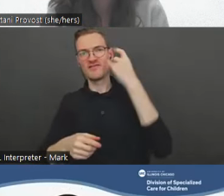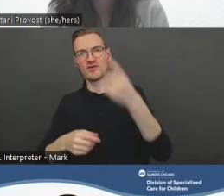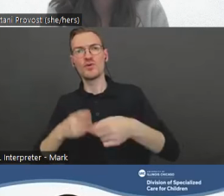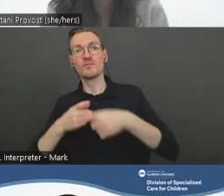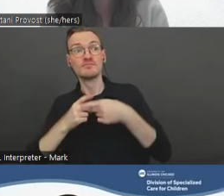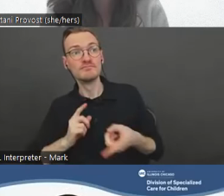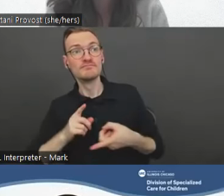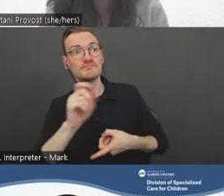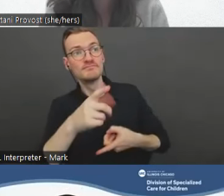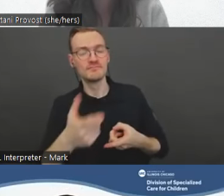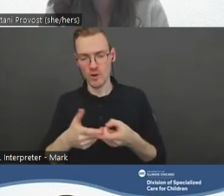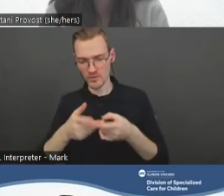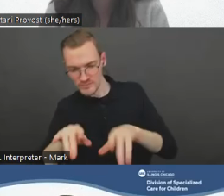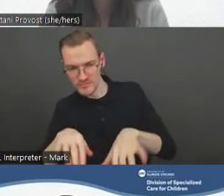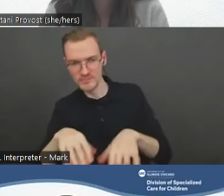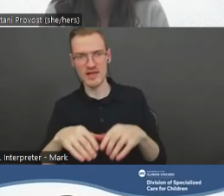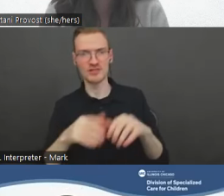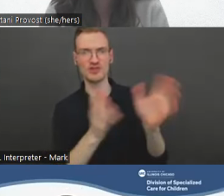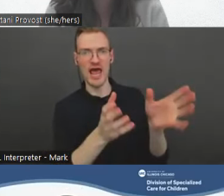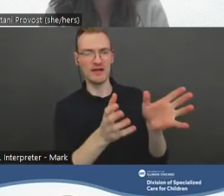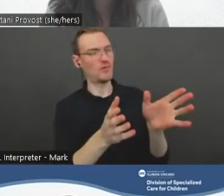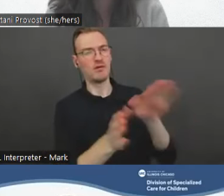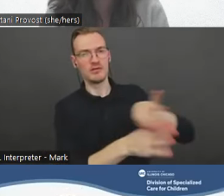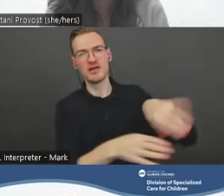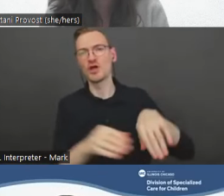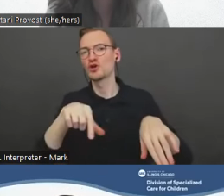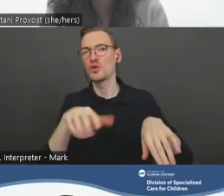sorry the Q A that we don't want you to share any personal information because it's recorded